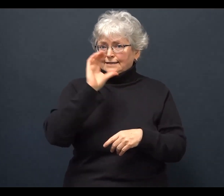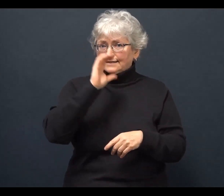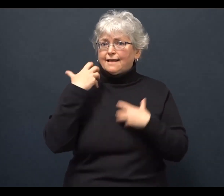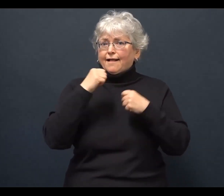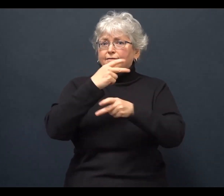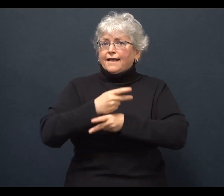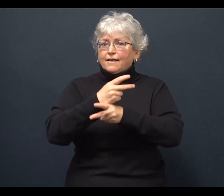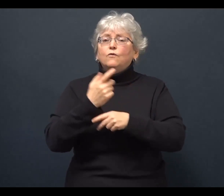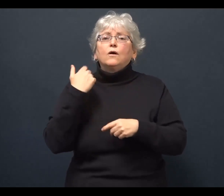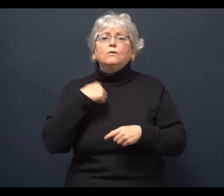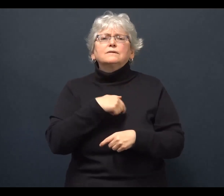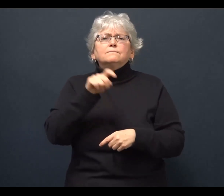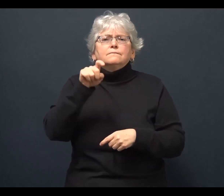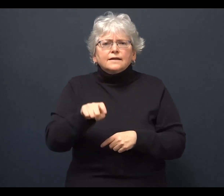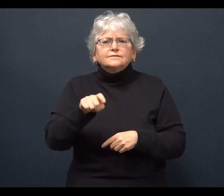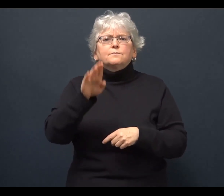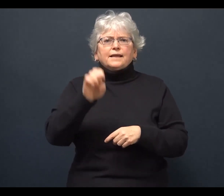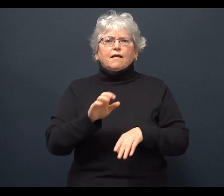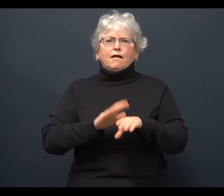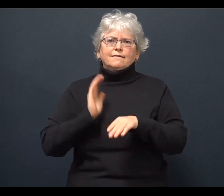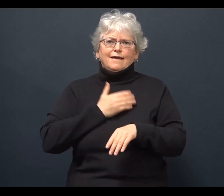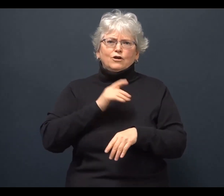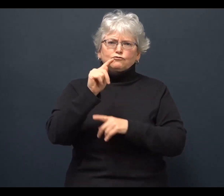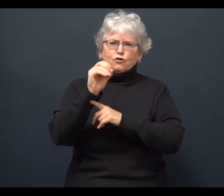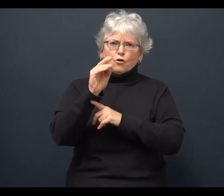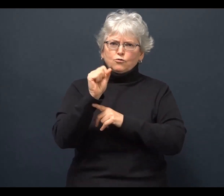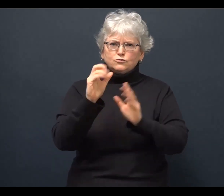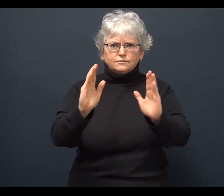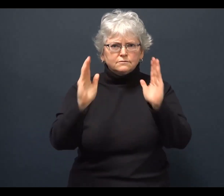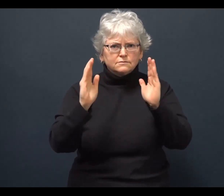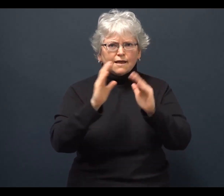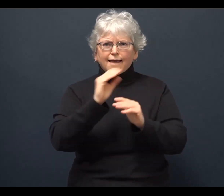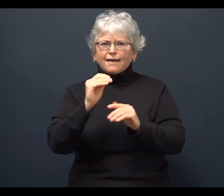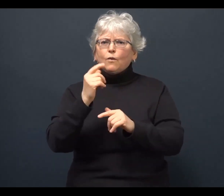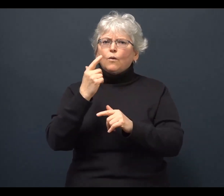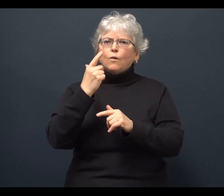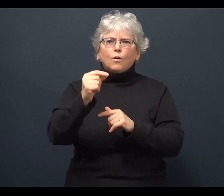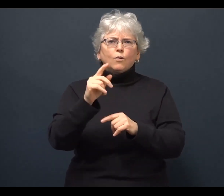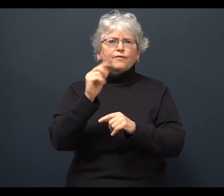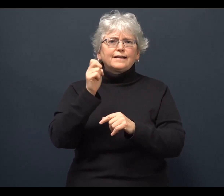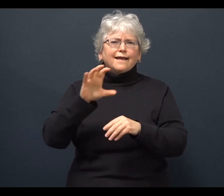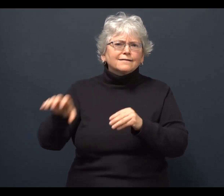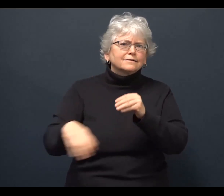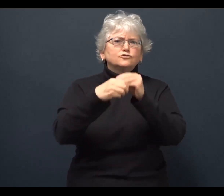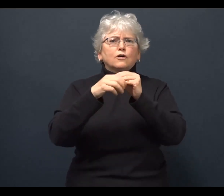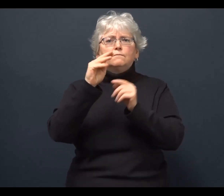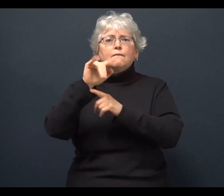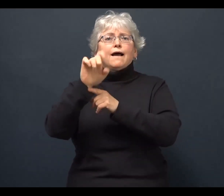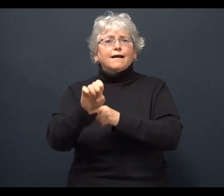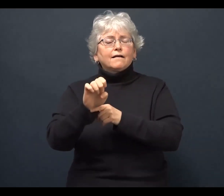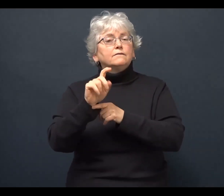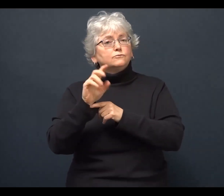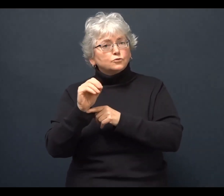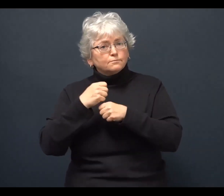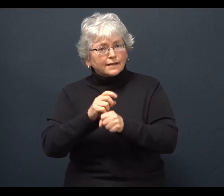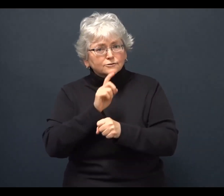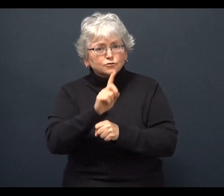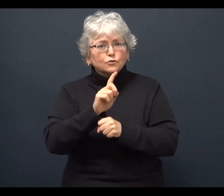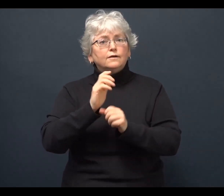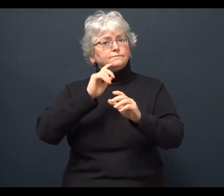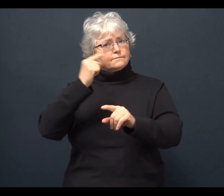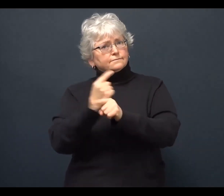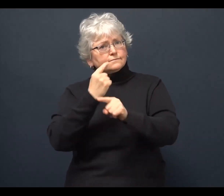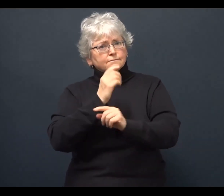whenever we seek health care we must be on our toes and go the extra mile to make sure